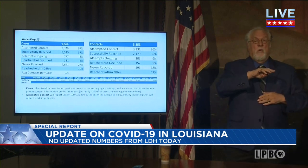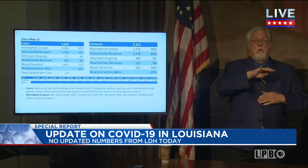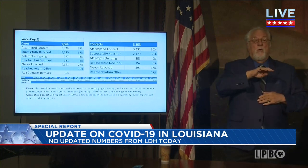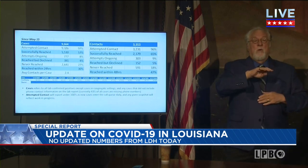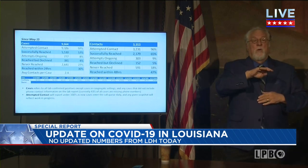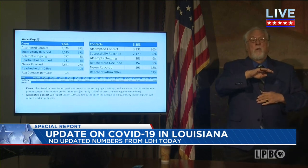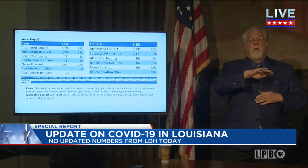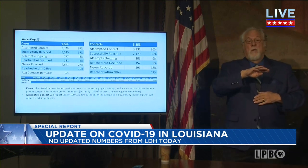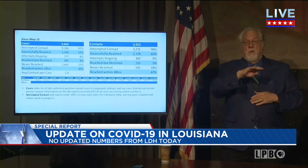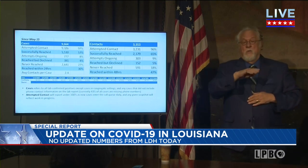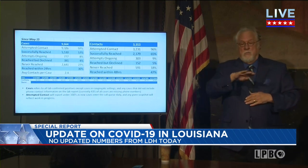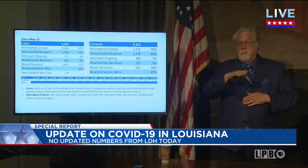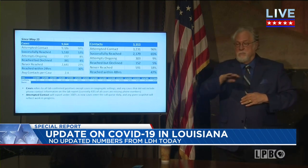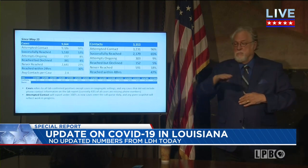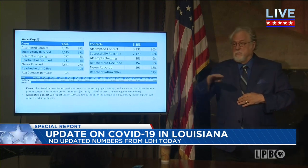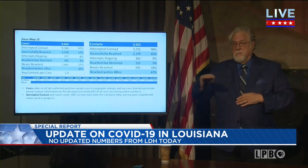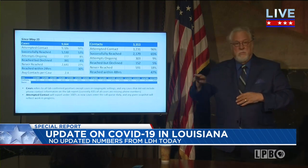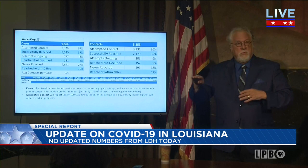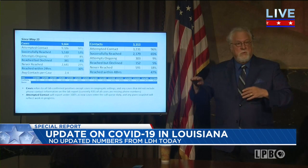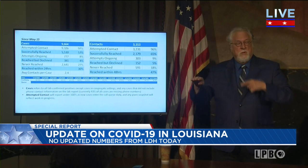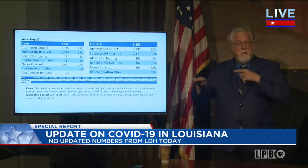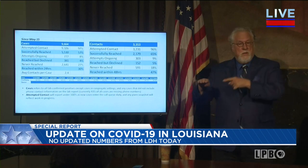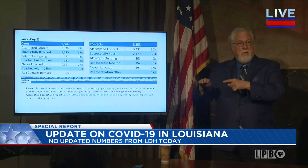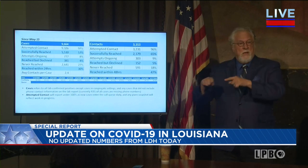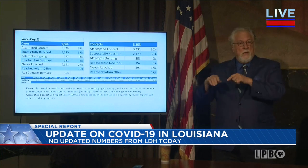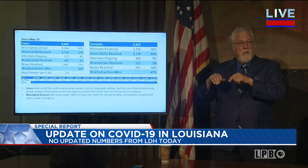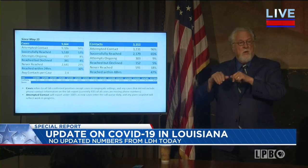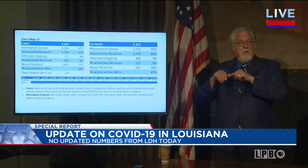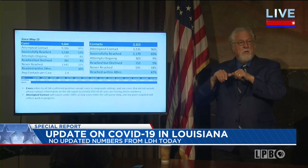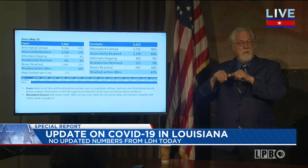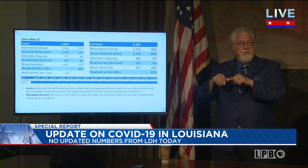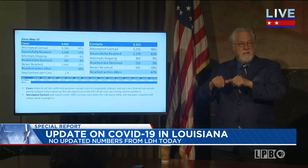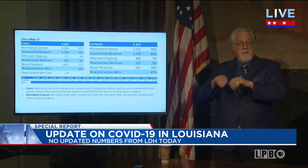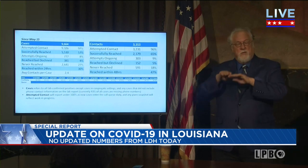EVEN THOUGH YOU FEEL WELL FOR 14 DAYS CAN MEAN THE DIFFERENCE